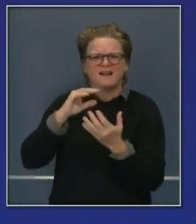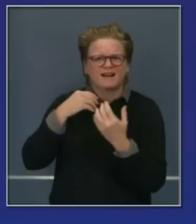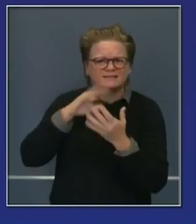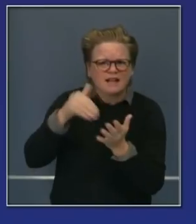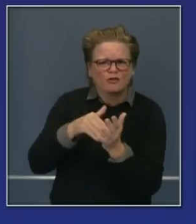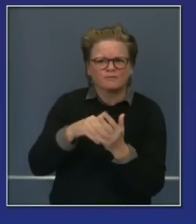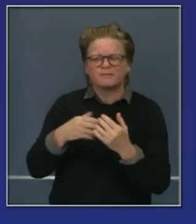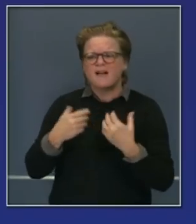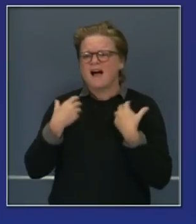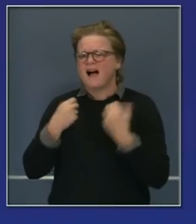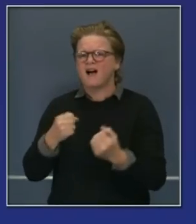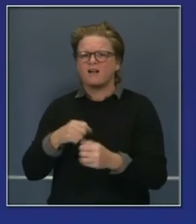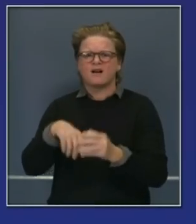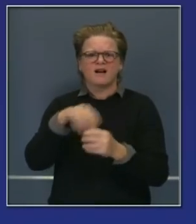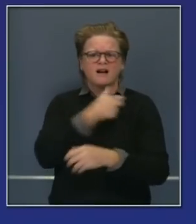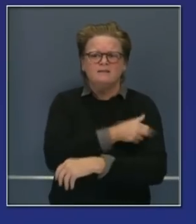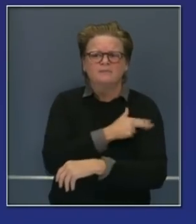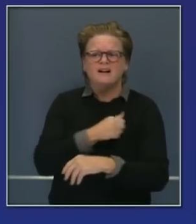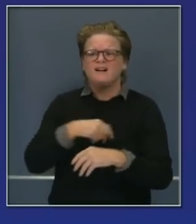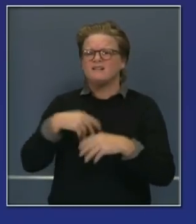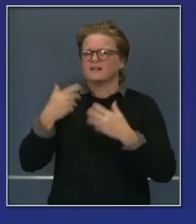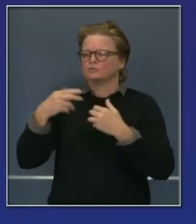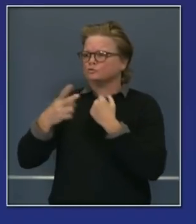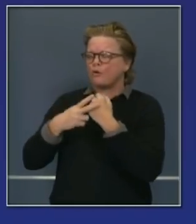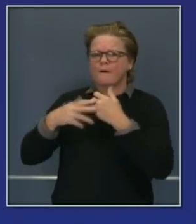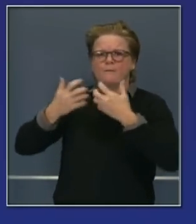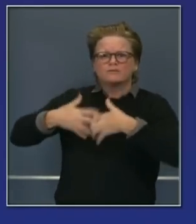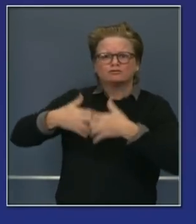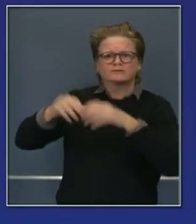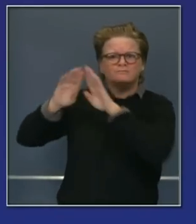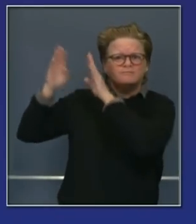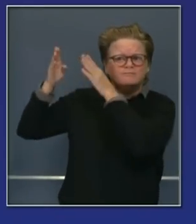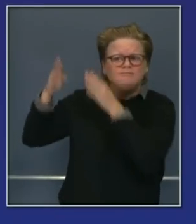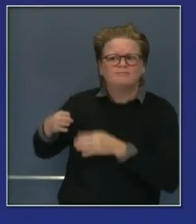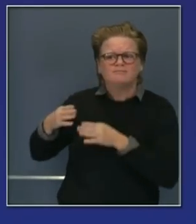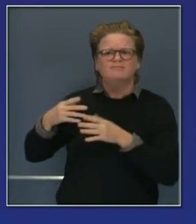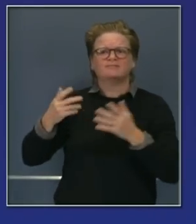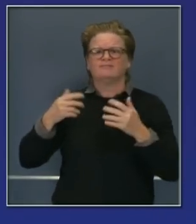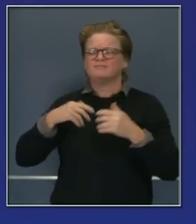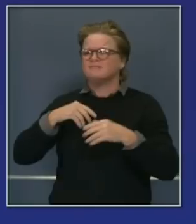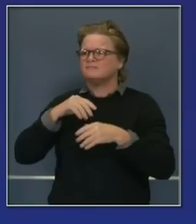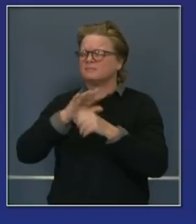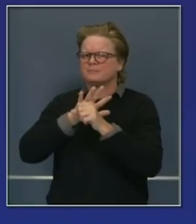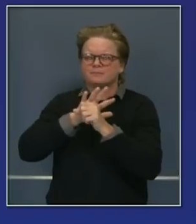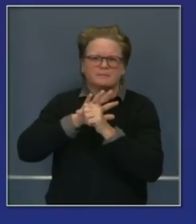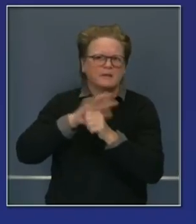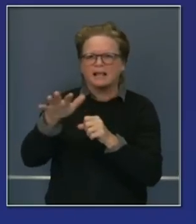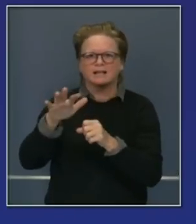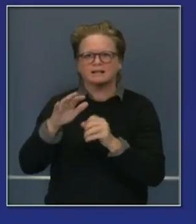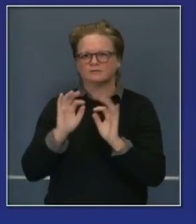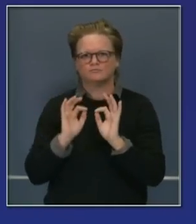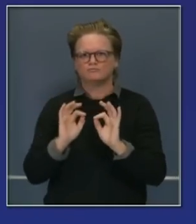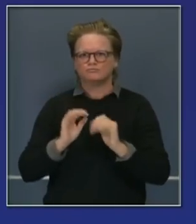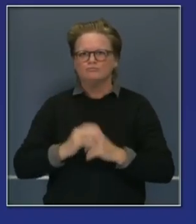THE STATE INVENTORY AND INDIVIDUAL CLINICS AND THROUGHOUT THE ENTIRE SYSTEM IS